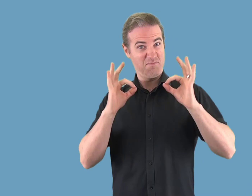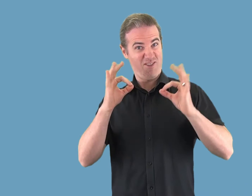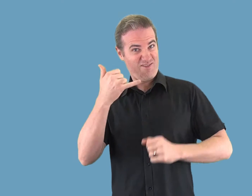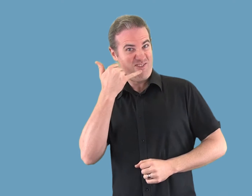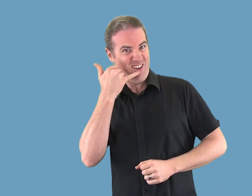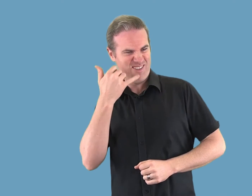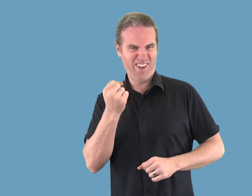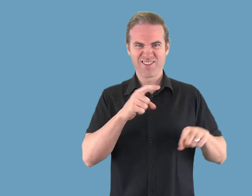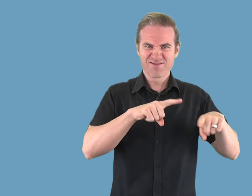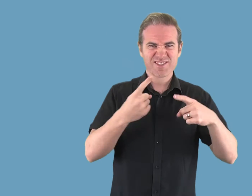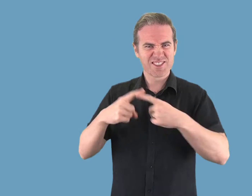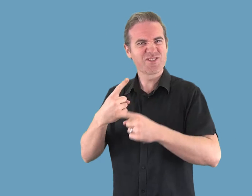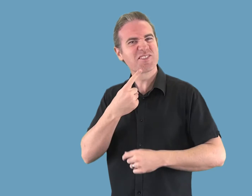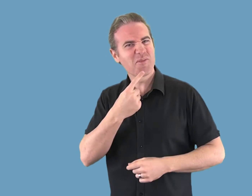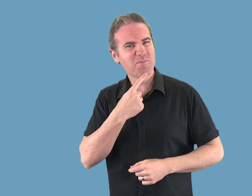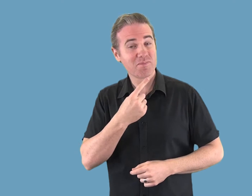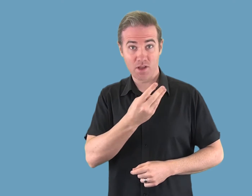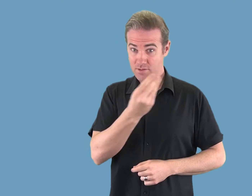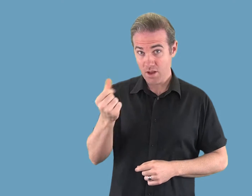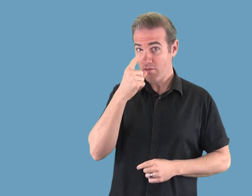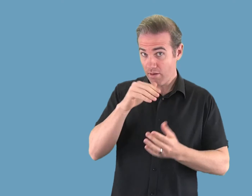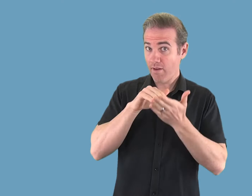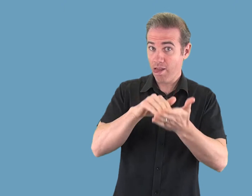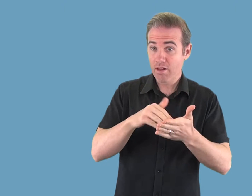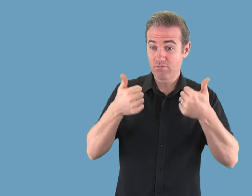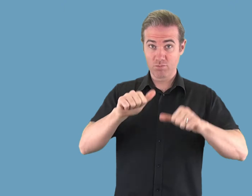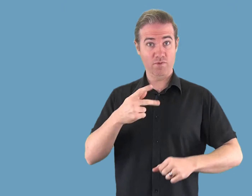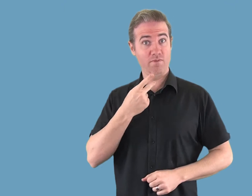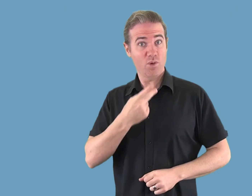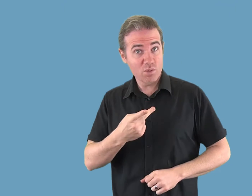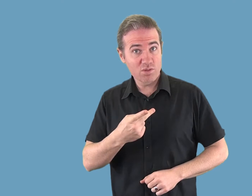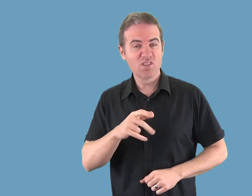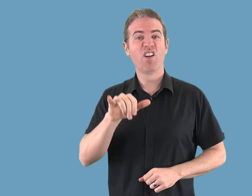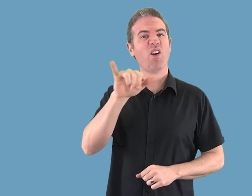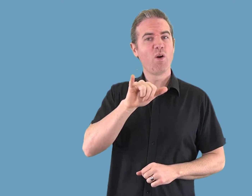Customised phones help conduct voice calls, boost audio and